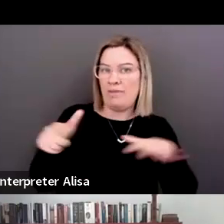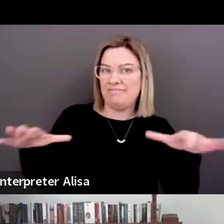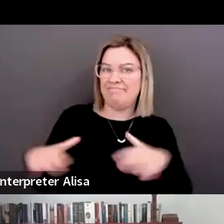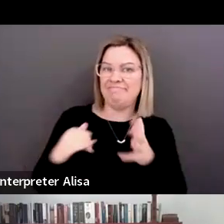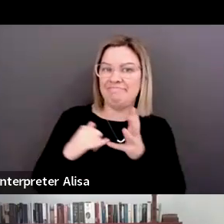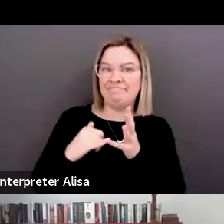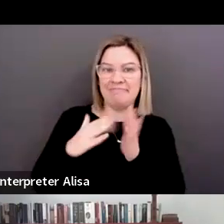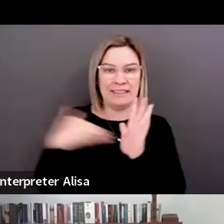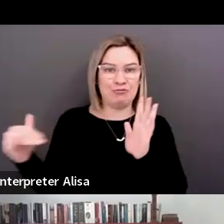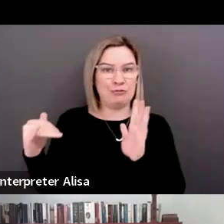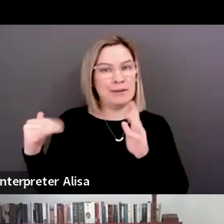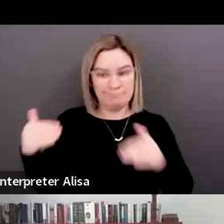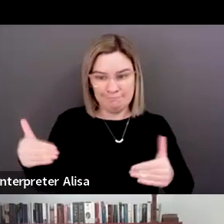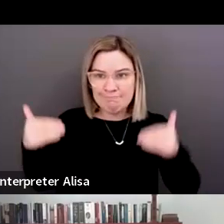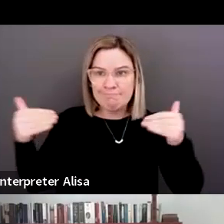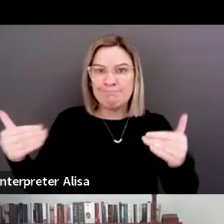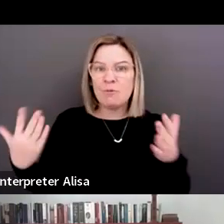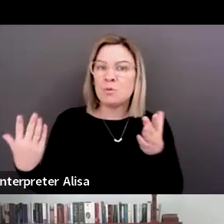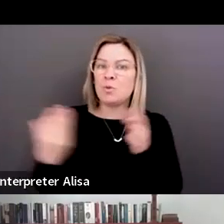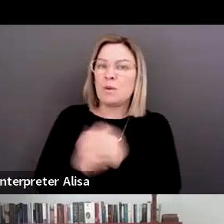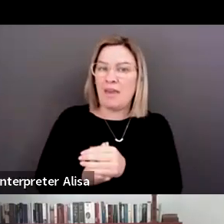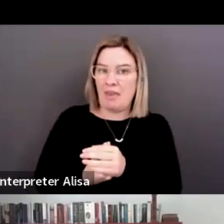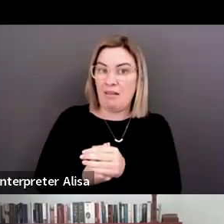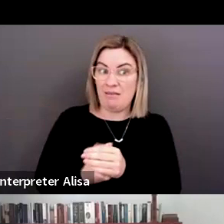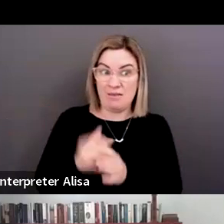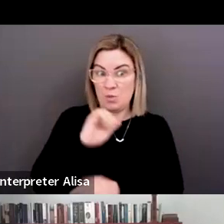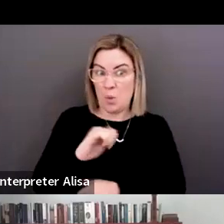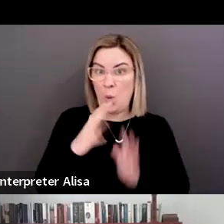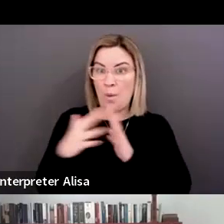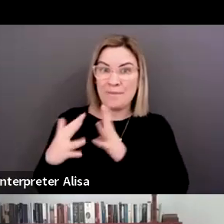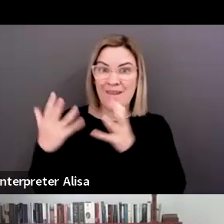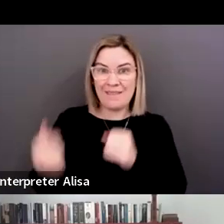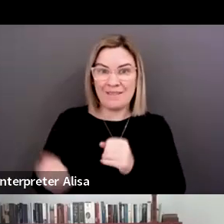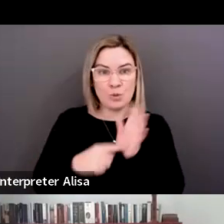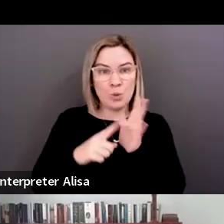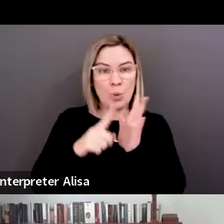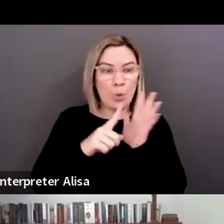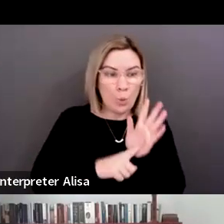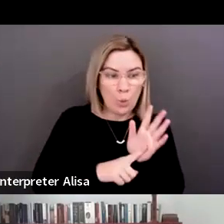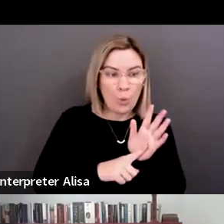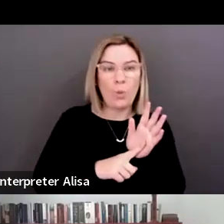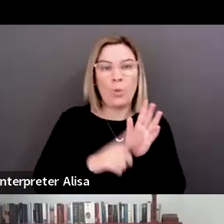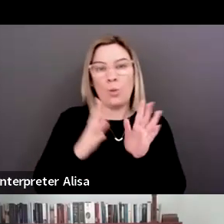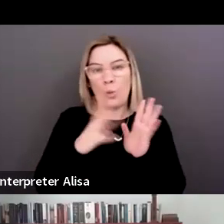And this is called a climate for art. It's really a way, I guess, to help